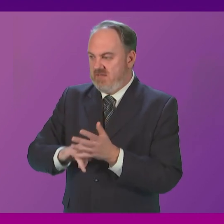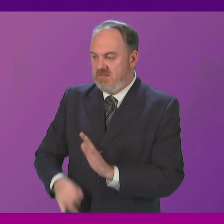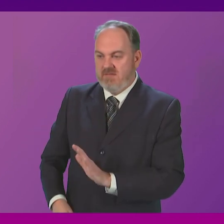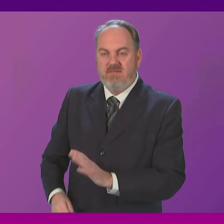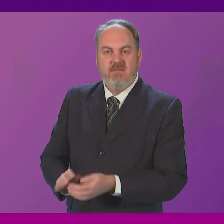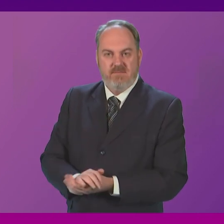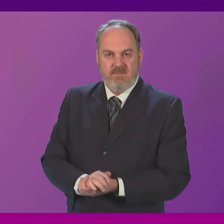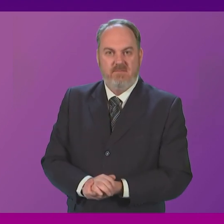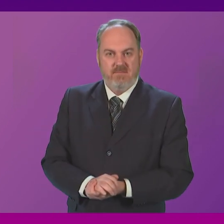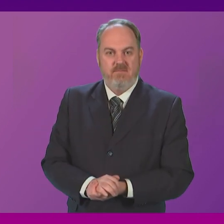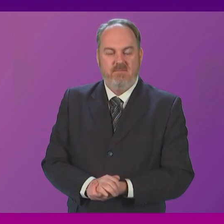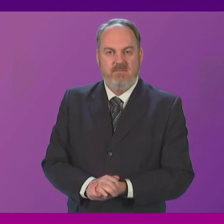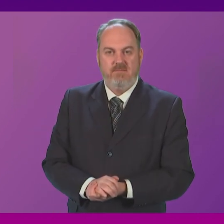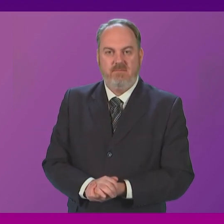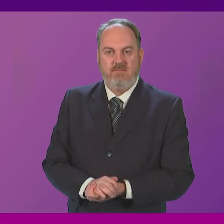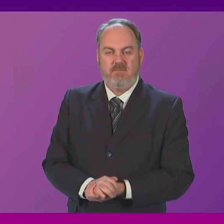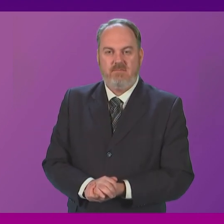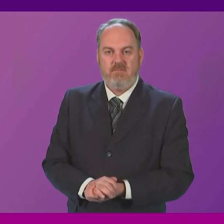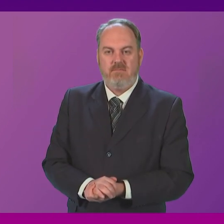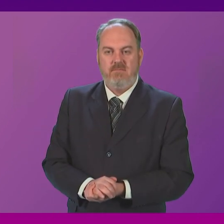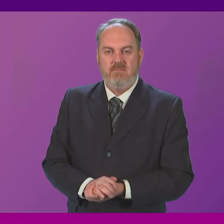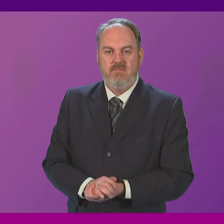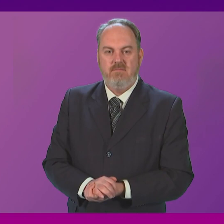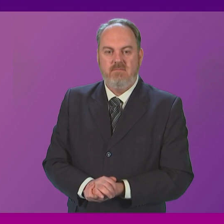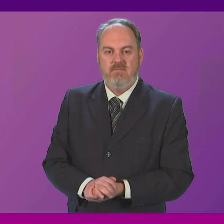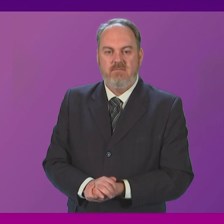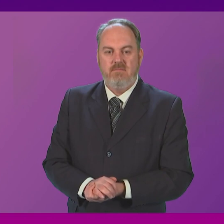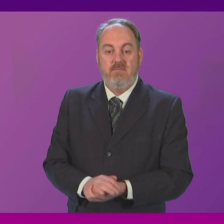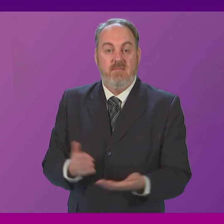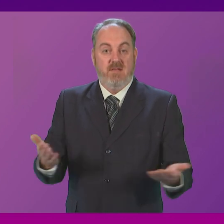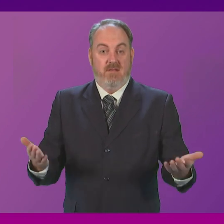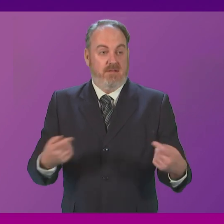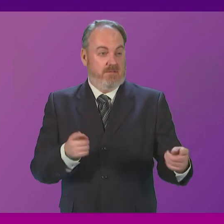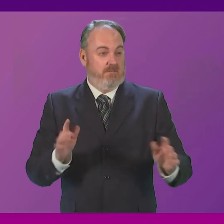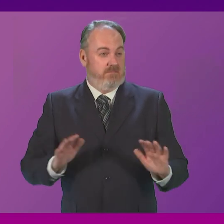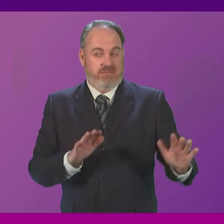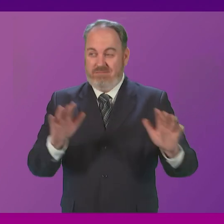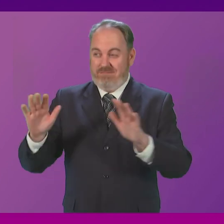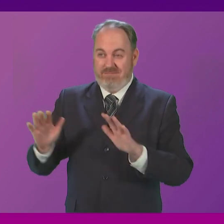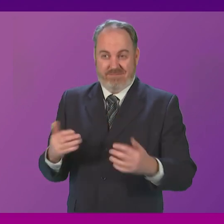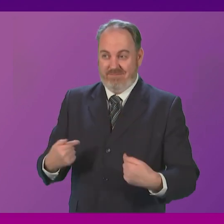That was an image, if we needed it, that showed that the nationalists have the wrong priorities